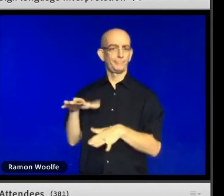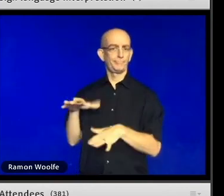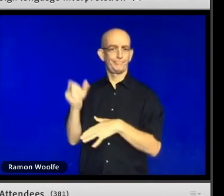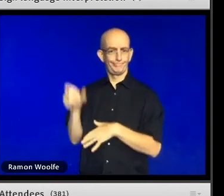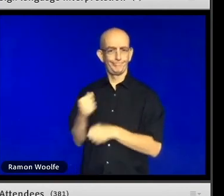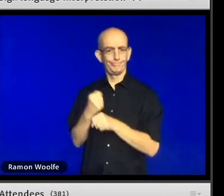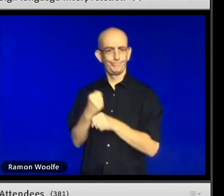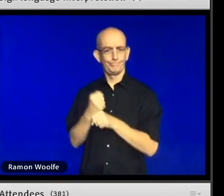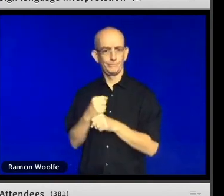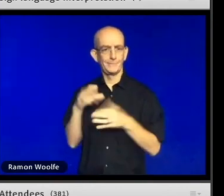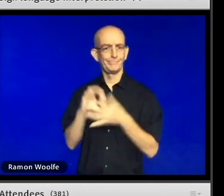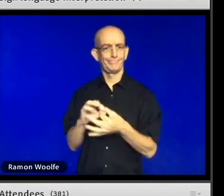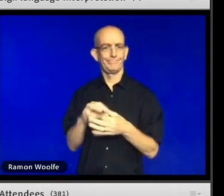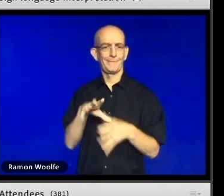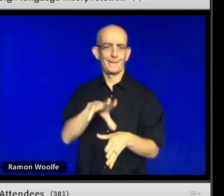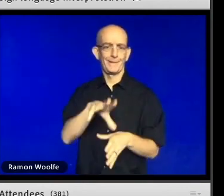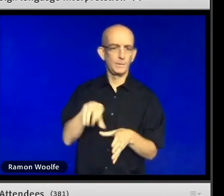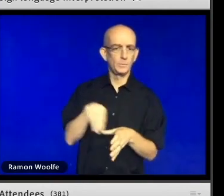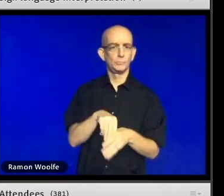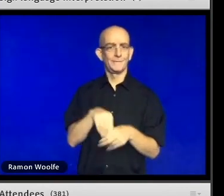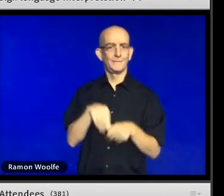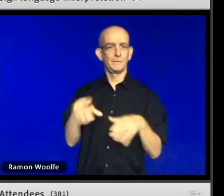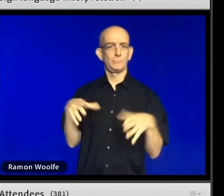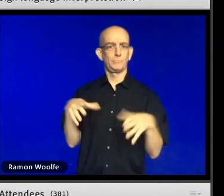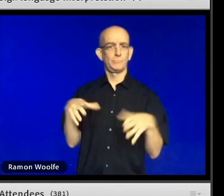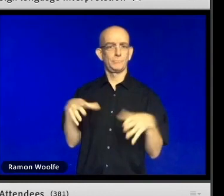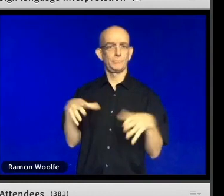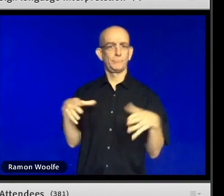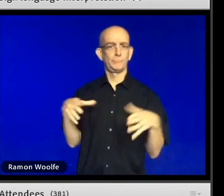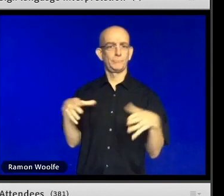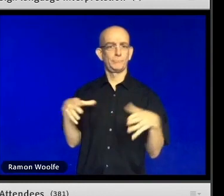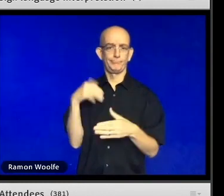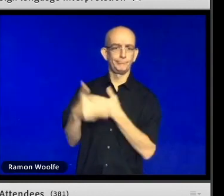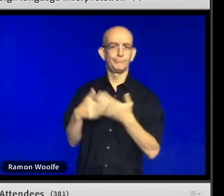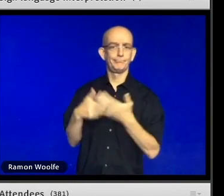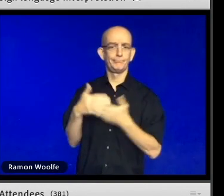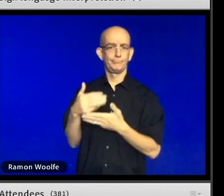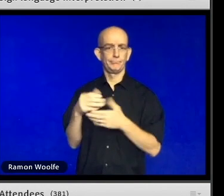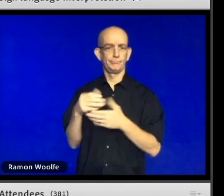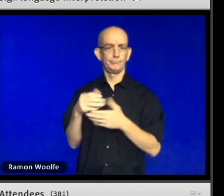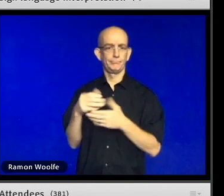of all that was going on. That was not in the curriculum because as schools closed,